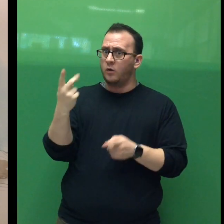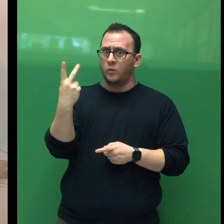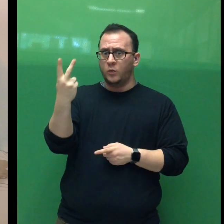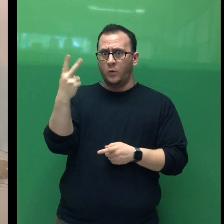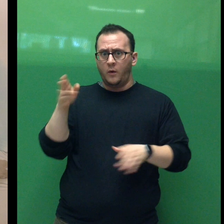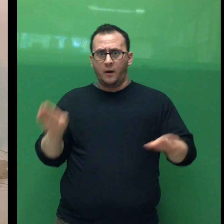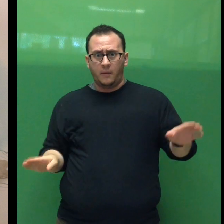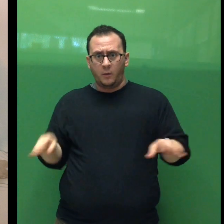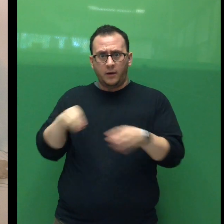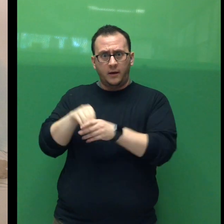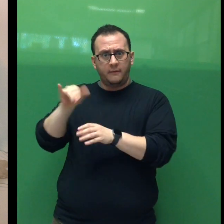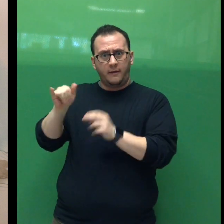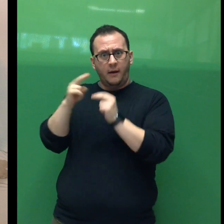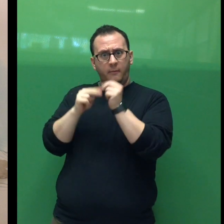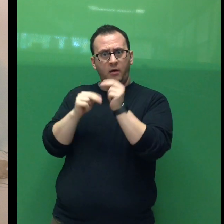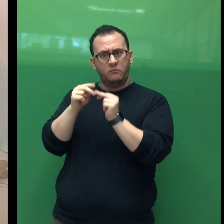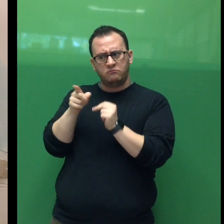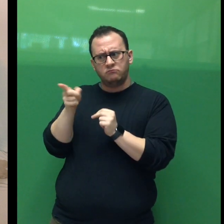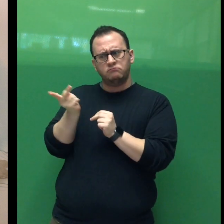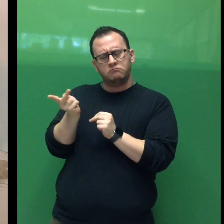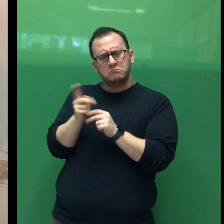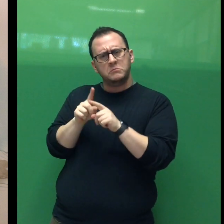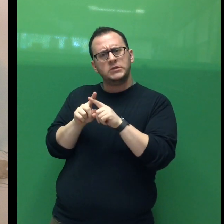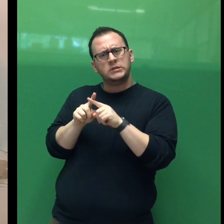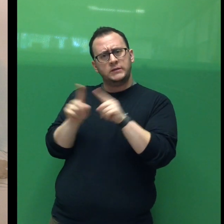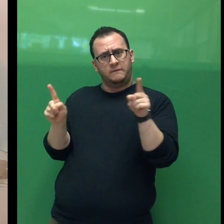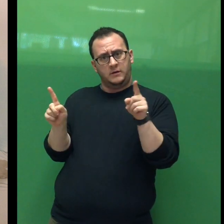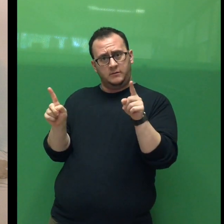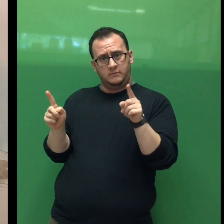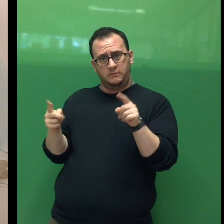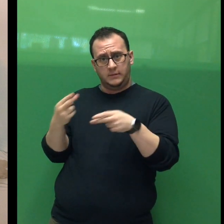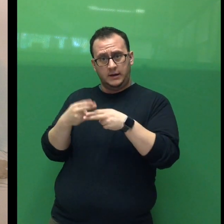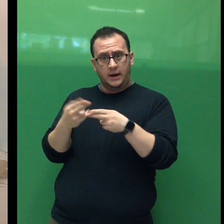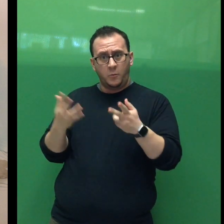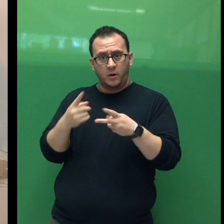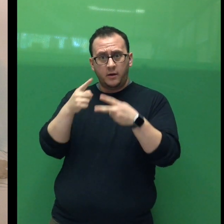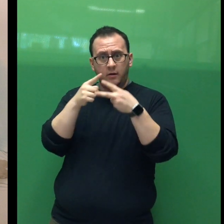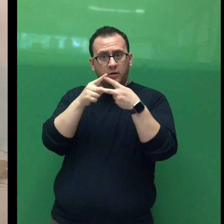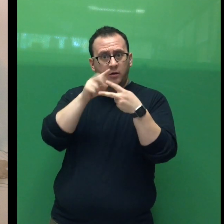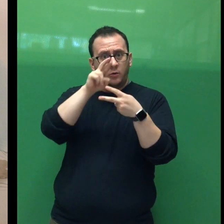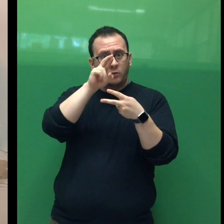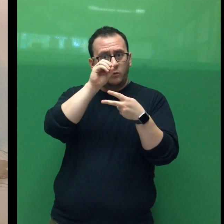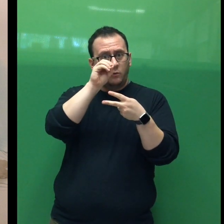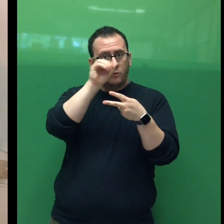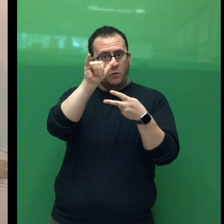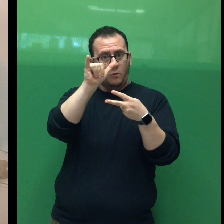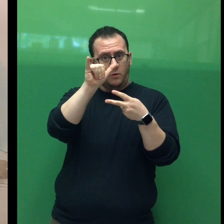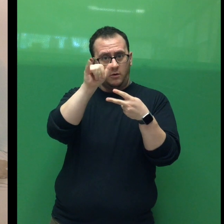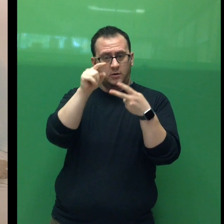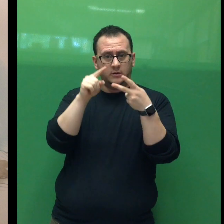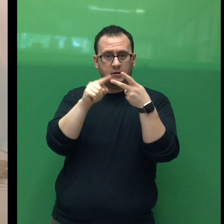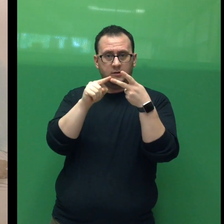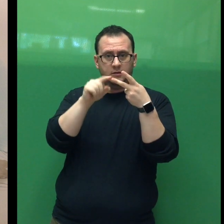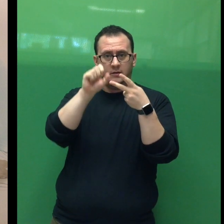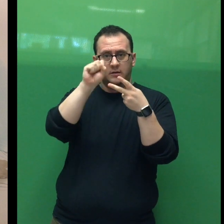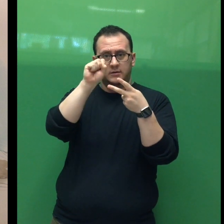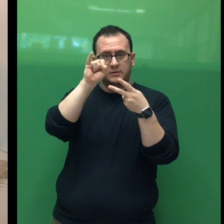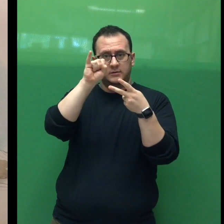On the right, Linden signs using American Sign Language.] Two penguins in the penguin house were a little bit different.